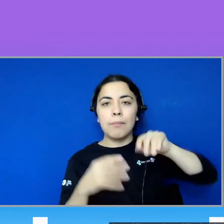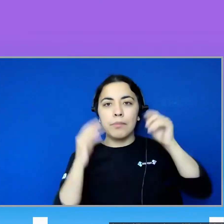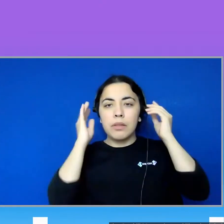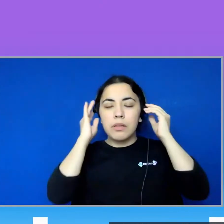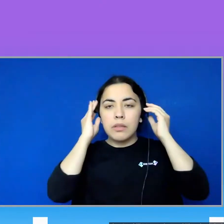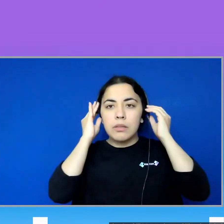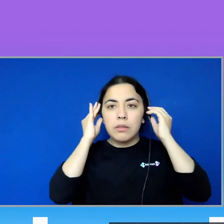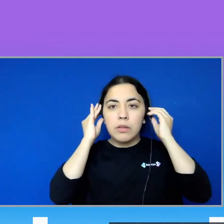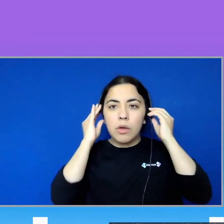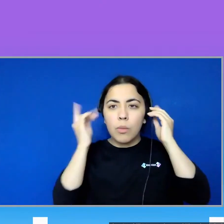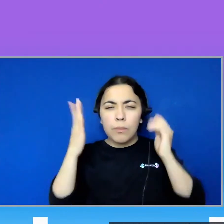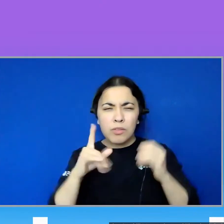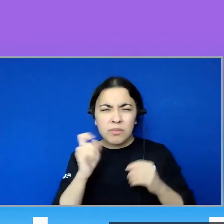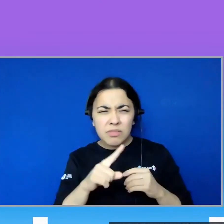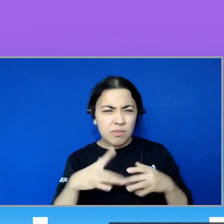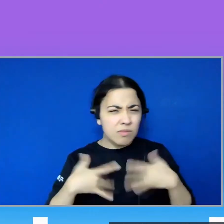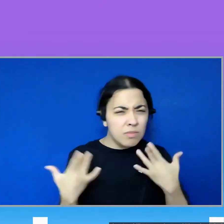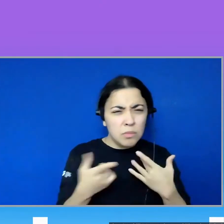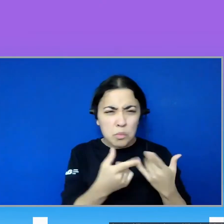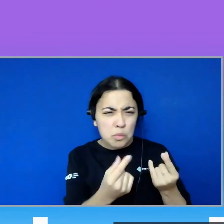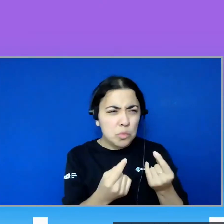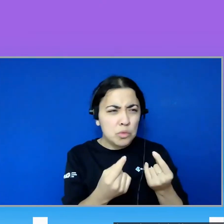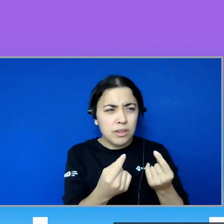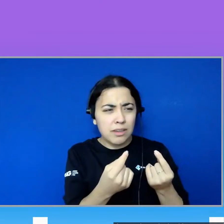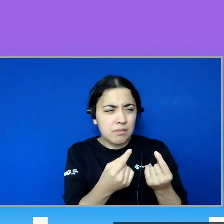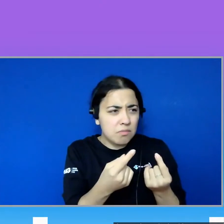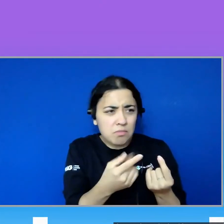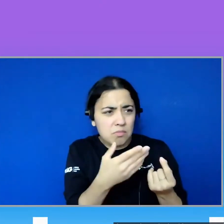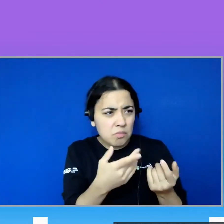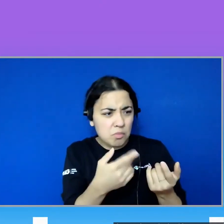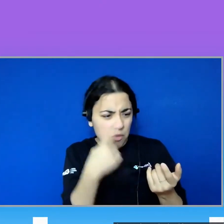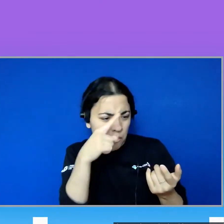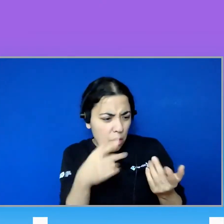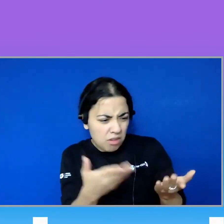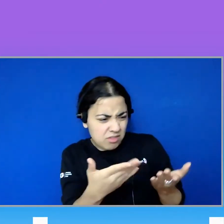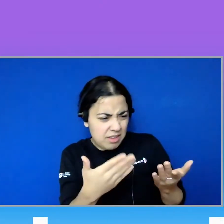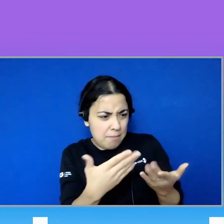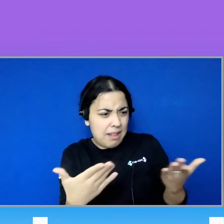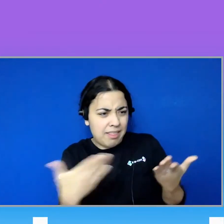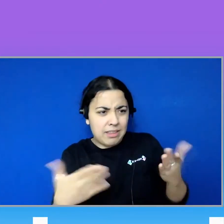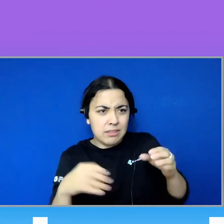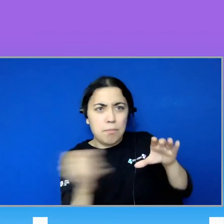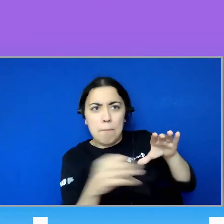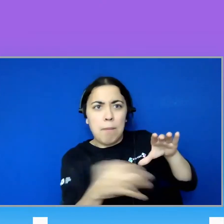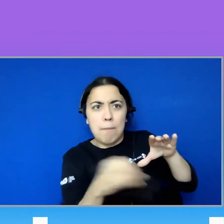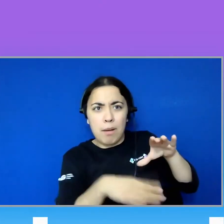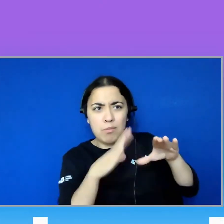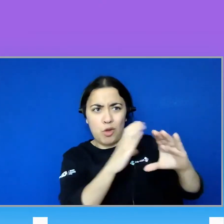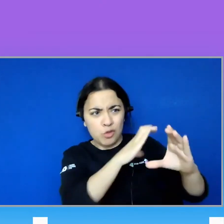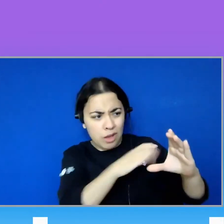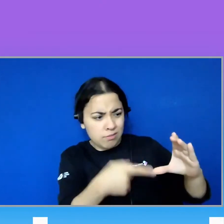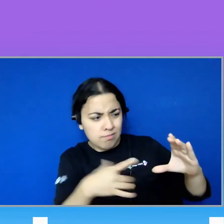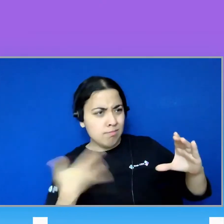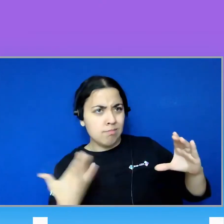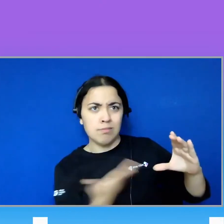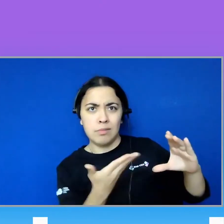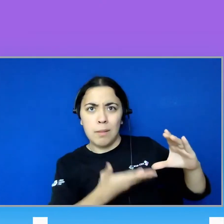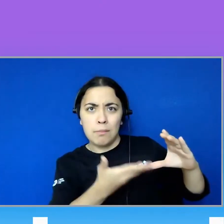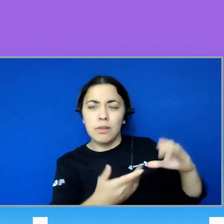are you folks? What's the story with these, this equipment? And they explained that they're